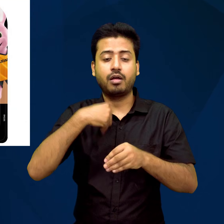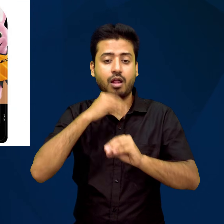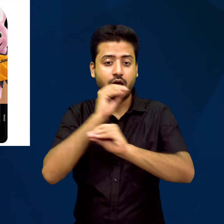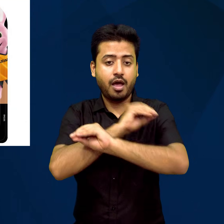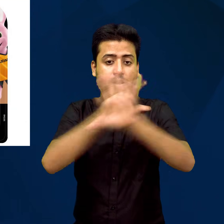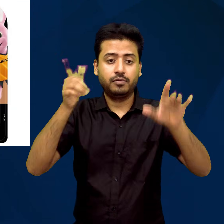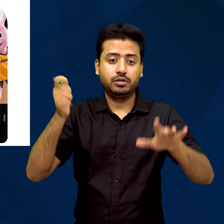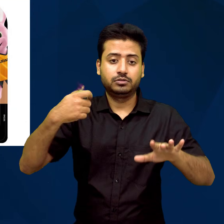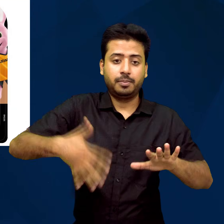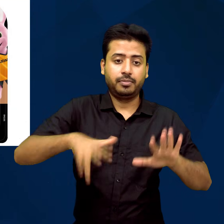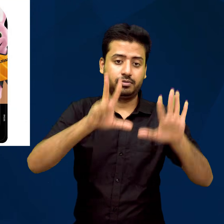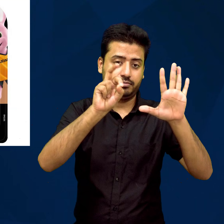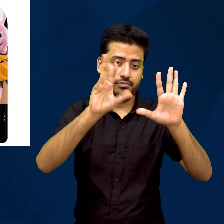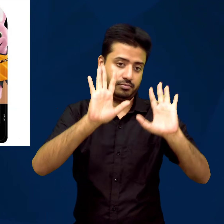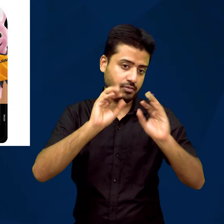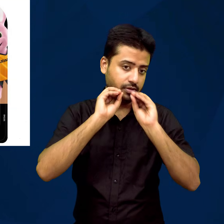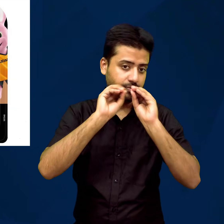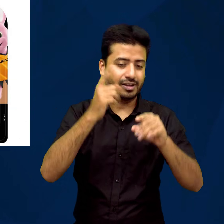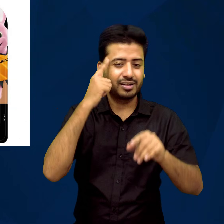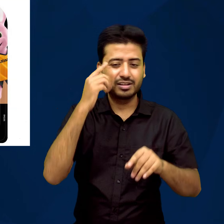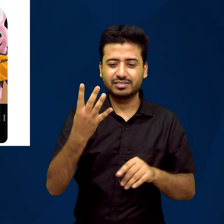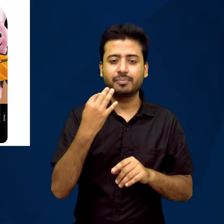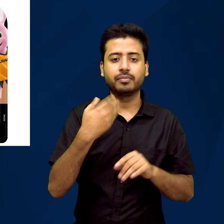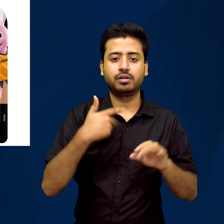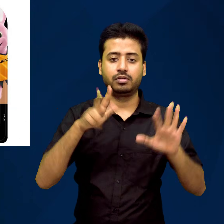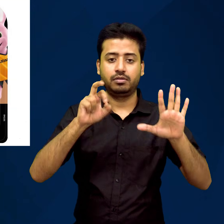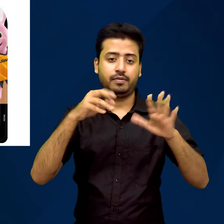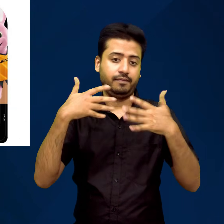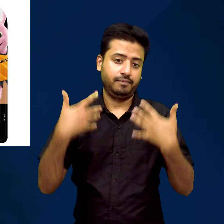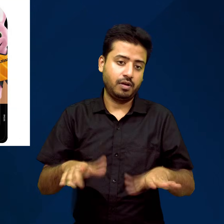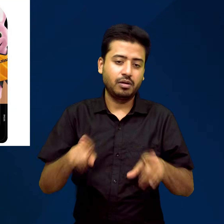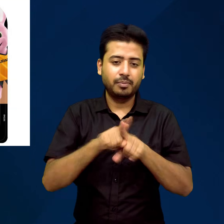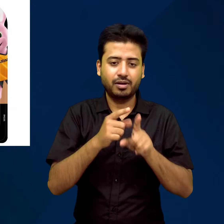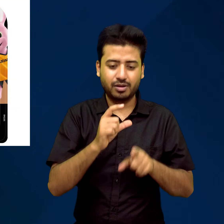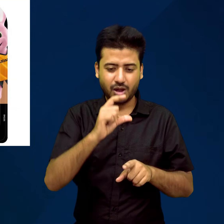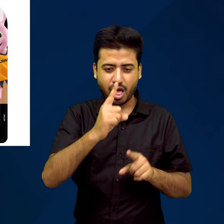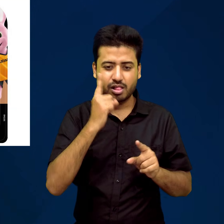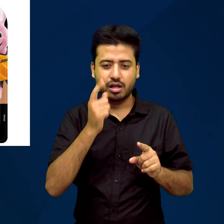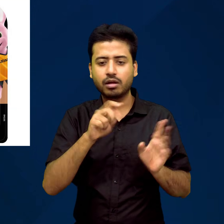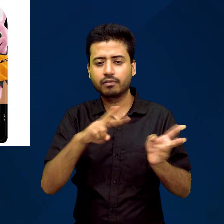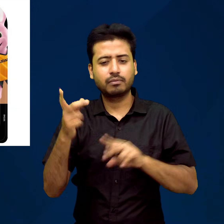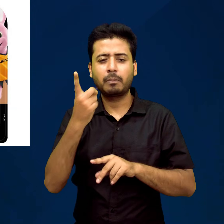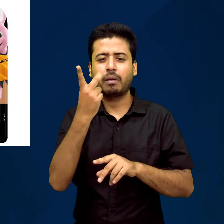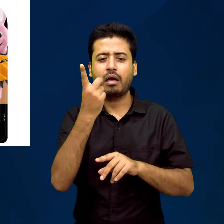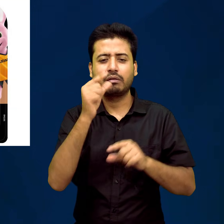Six of sealing and capping. A plastic or wax seal is placed over the top to prevent the wet